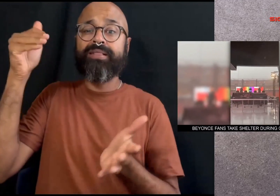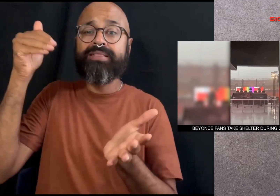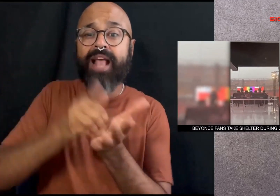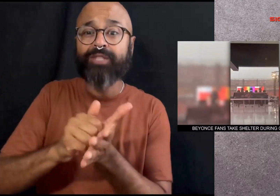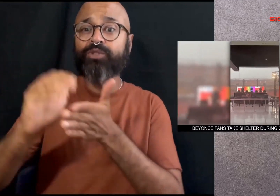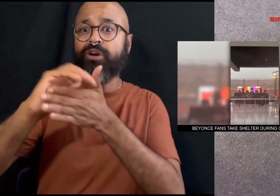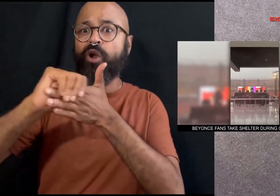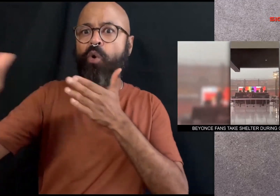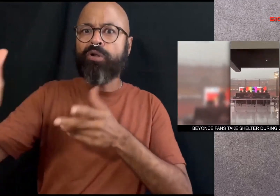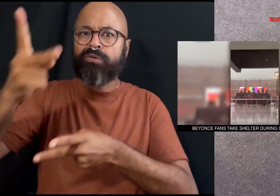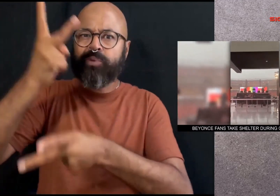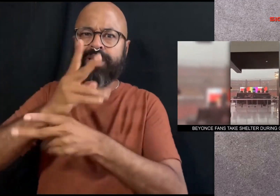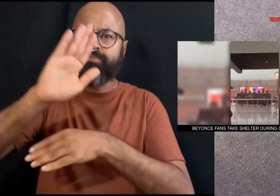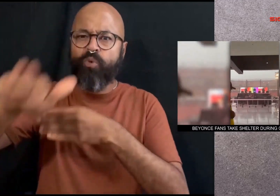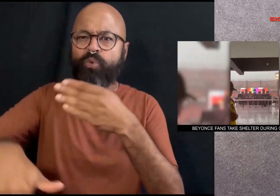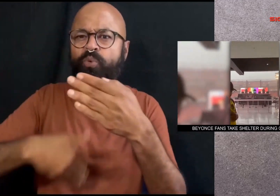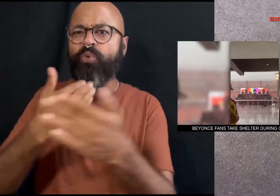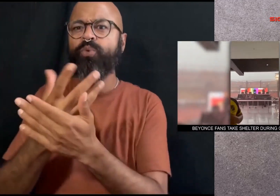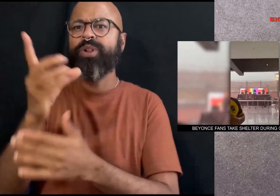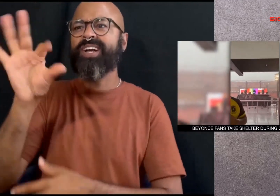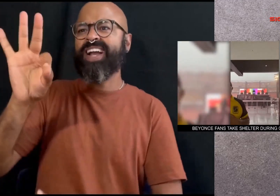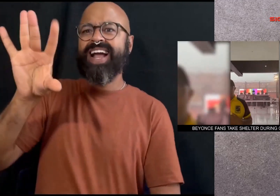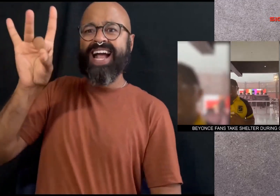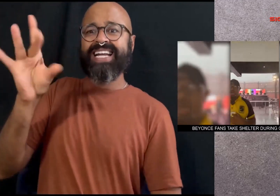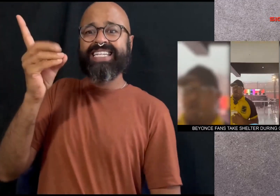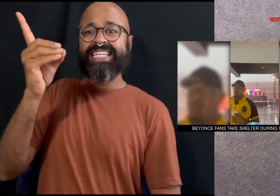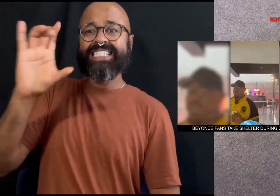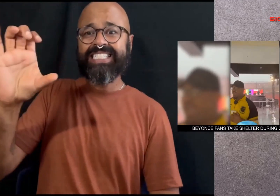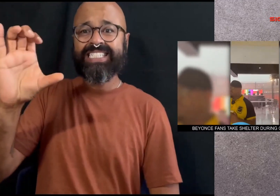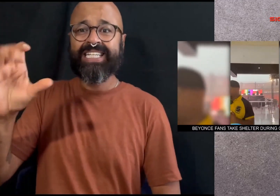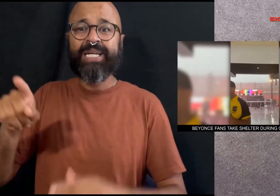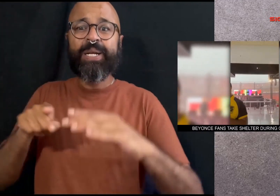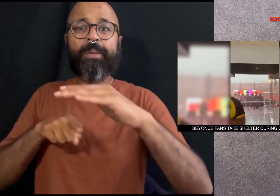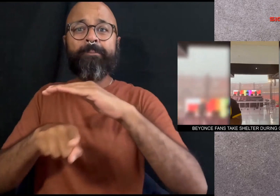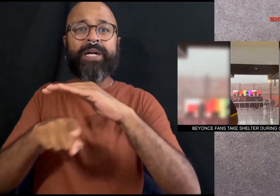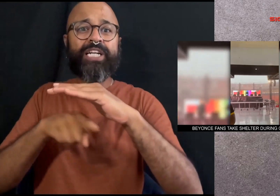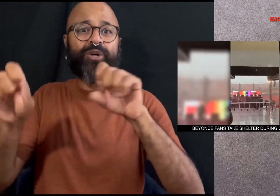She paid $100,000 to keep all 98 DC